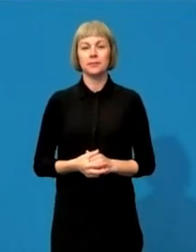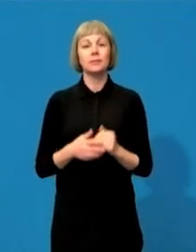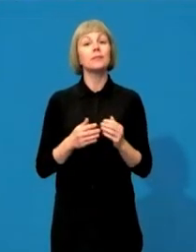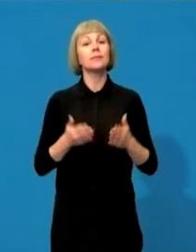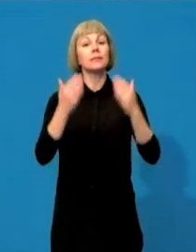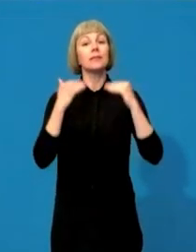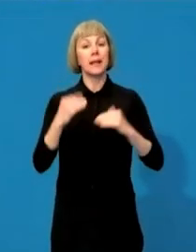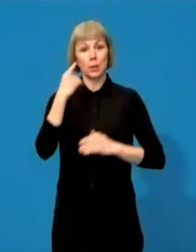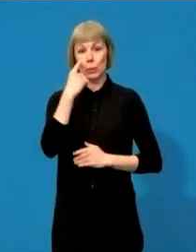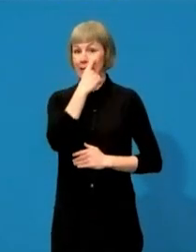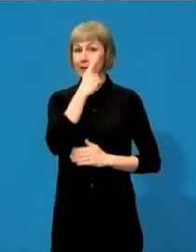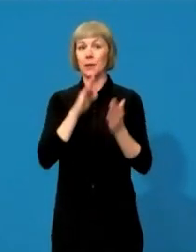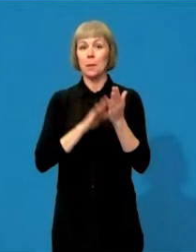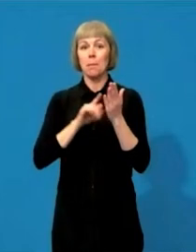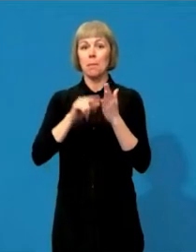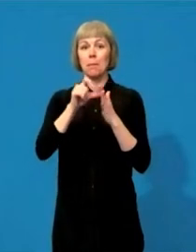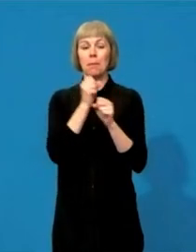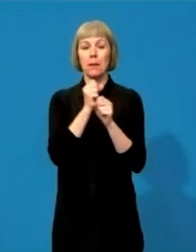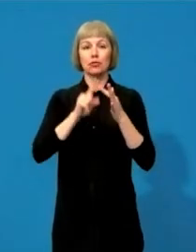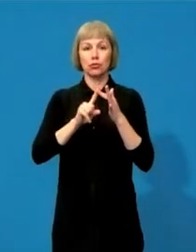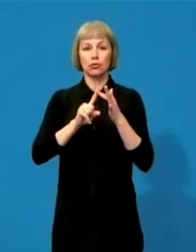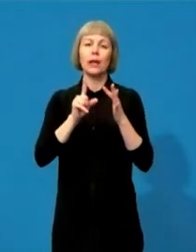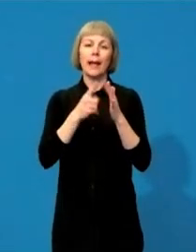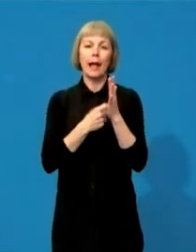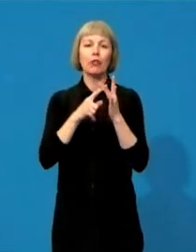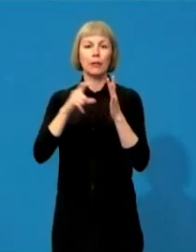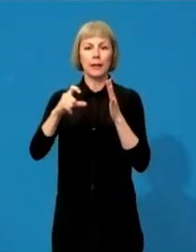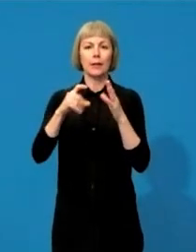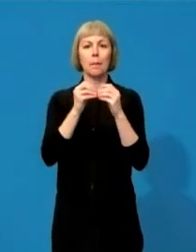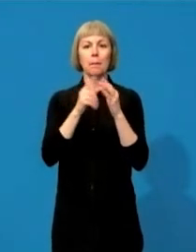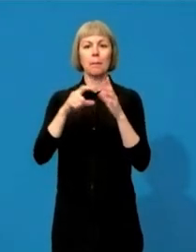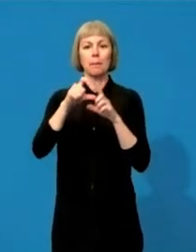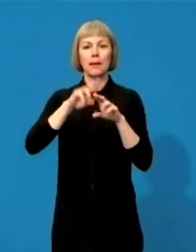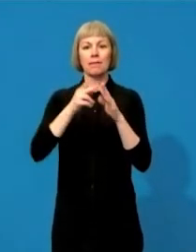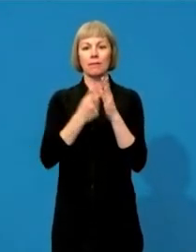He wanted to give evidence live today but due to family commitments and Sorry Business,